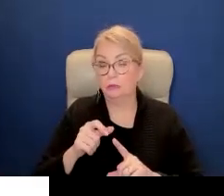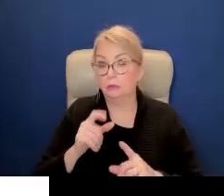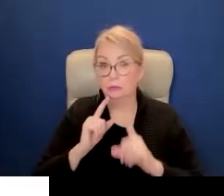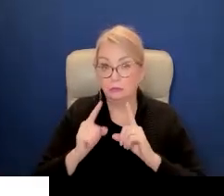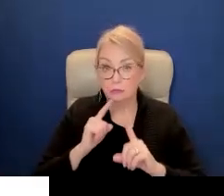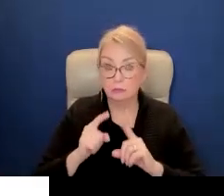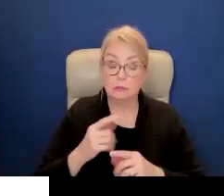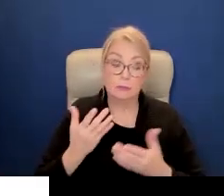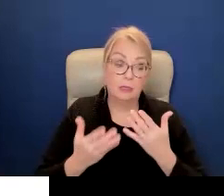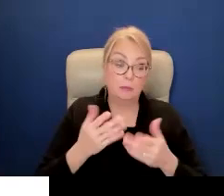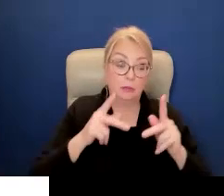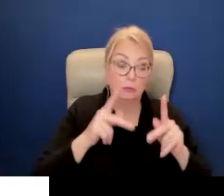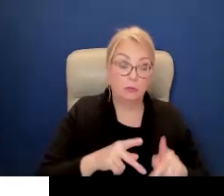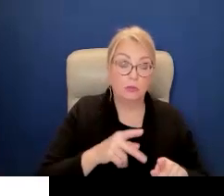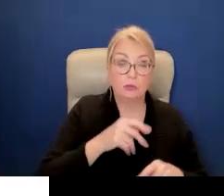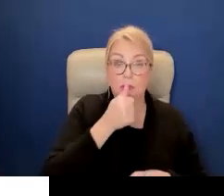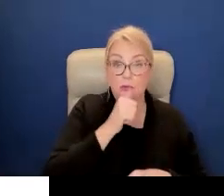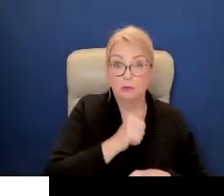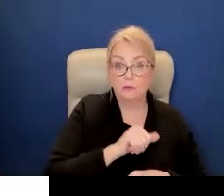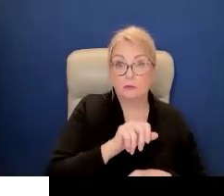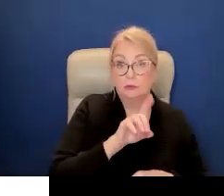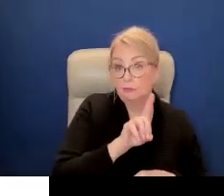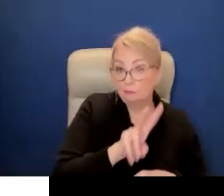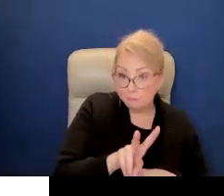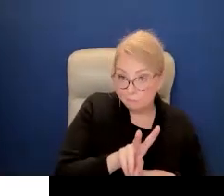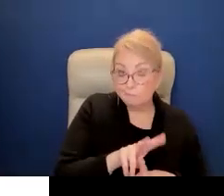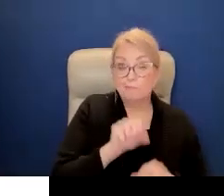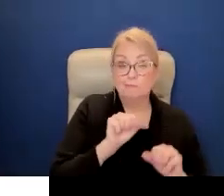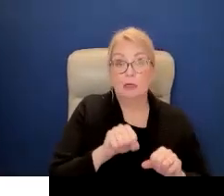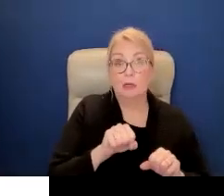citizen or legal permanent resident spouse can file a petition on their own.